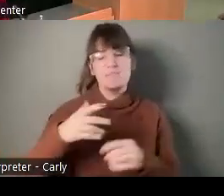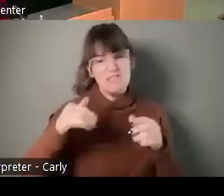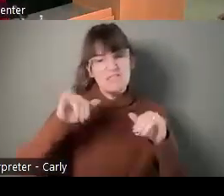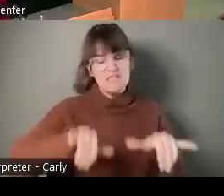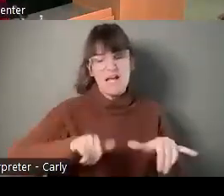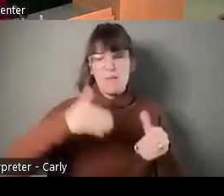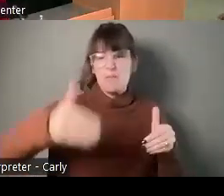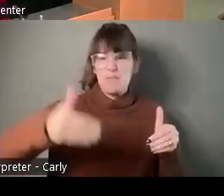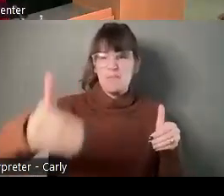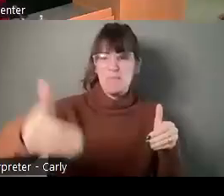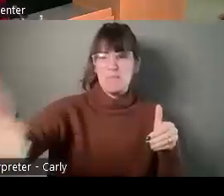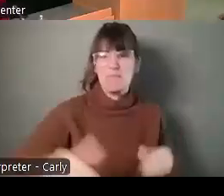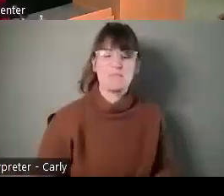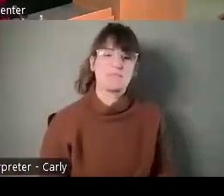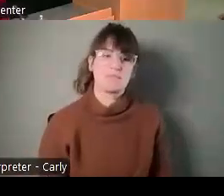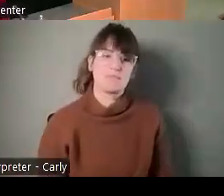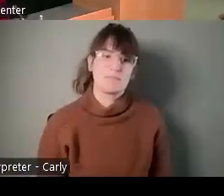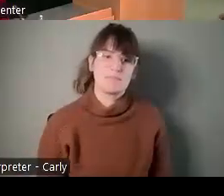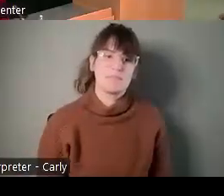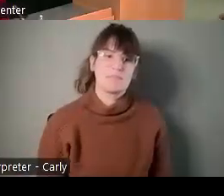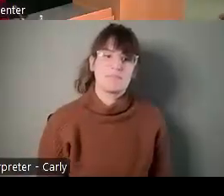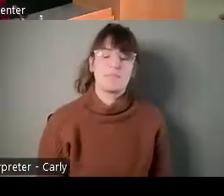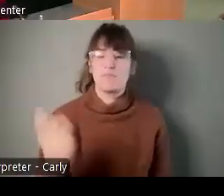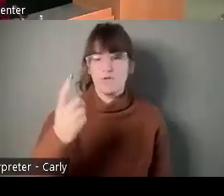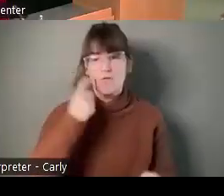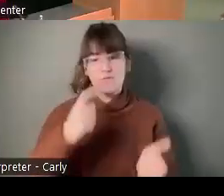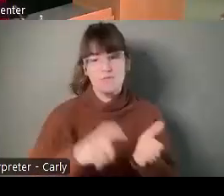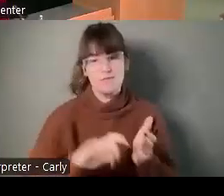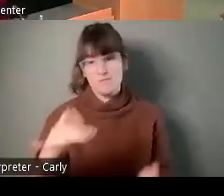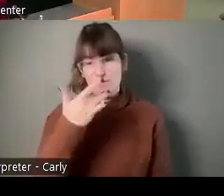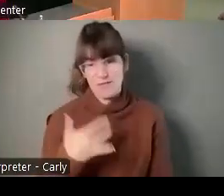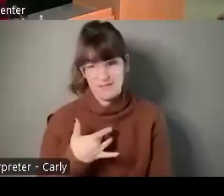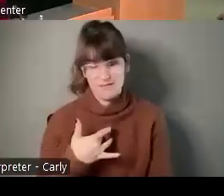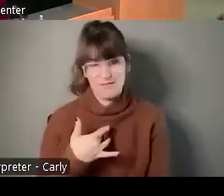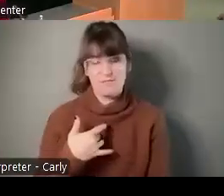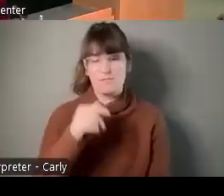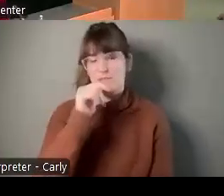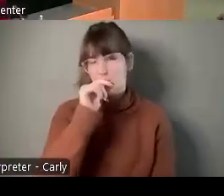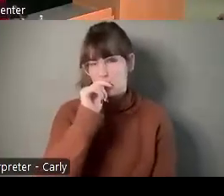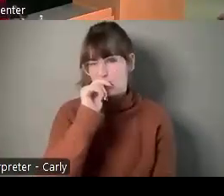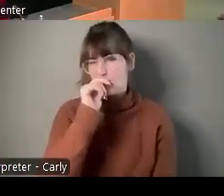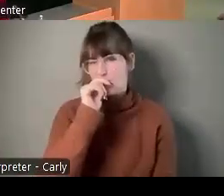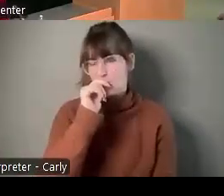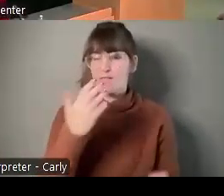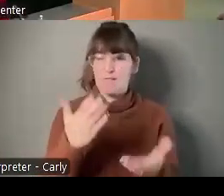here. Um, we do always acknowledge their birthday in either the letter before or after whichever is